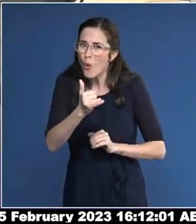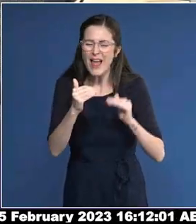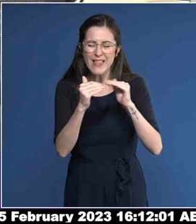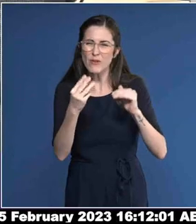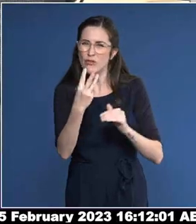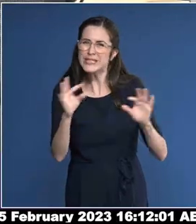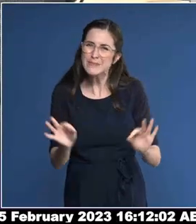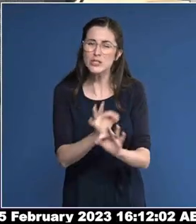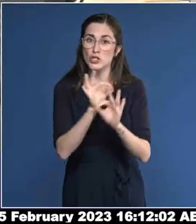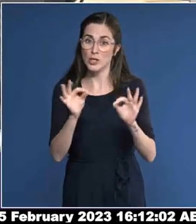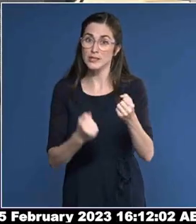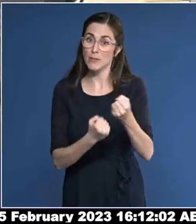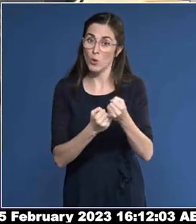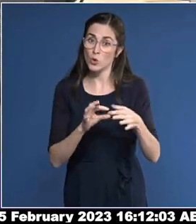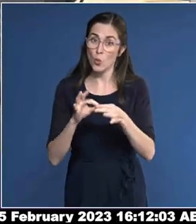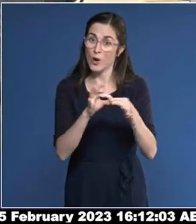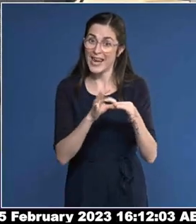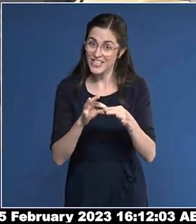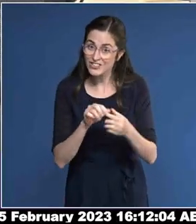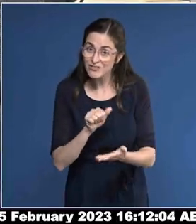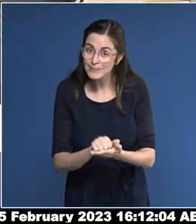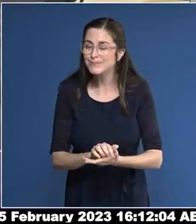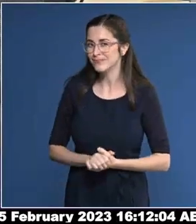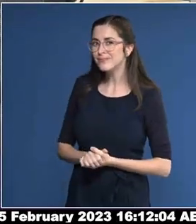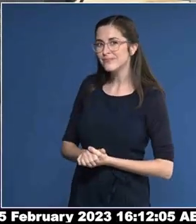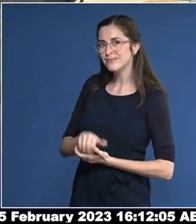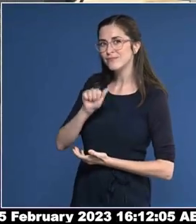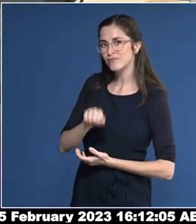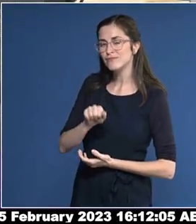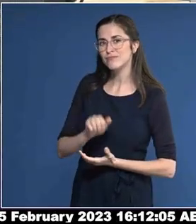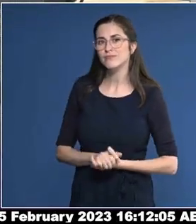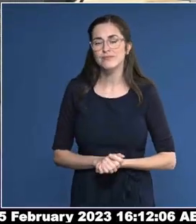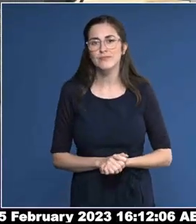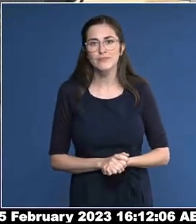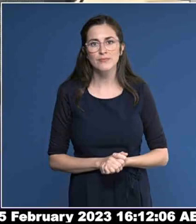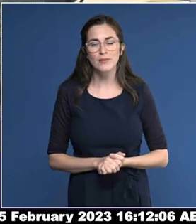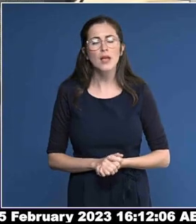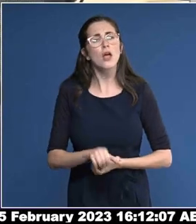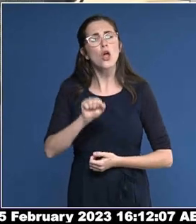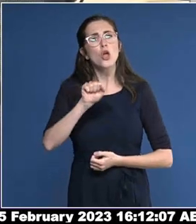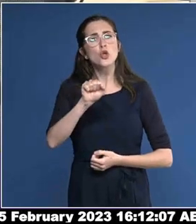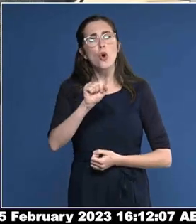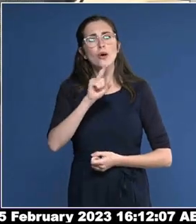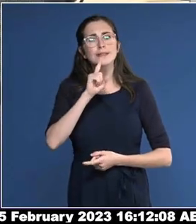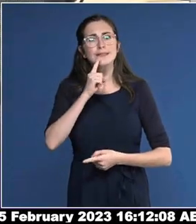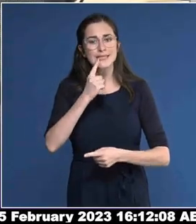Correct. MS DOWSETT: And you've spoken in your statement about the vital role